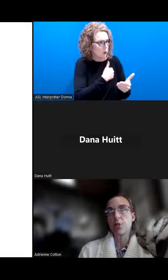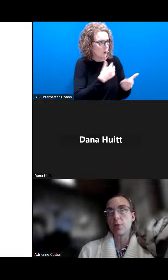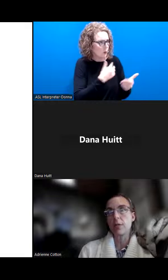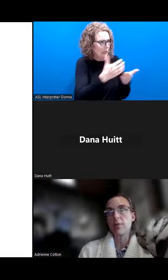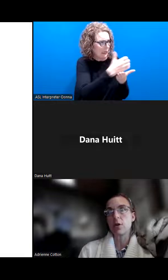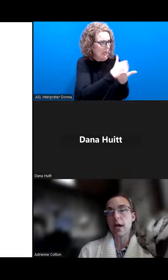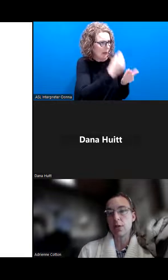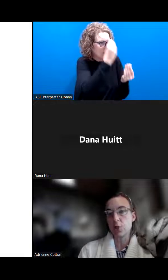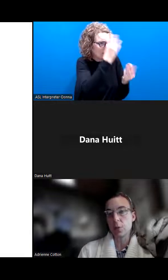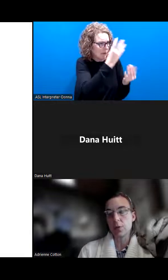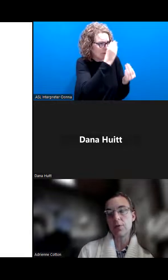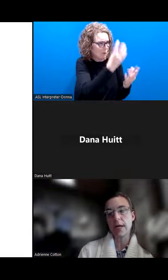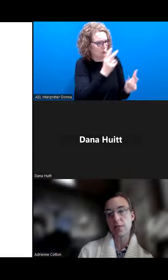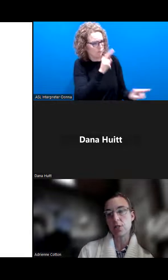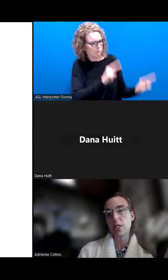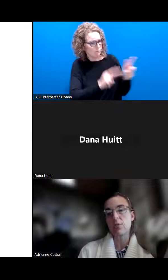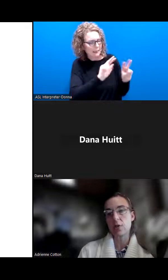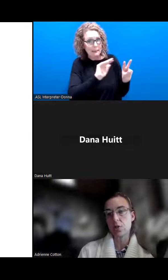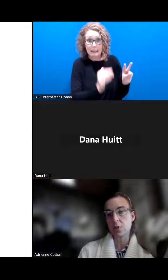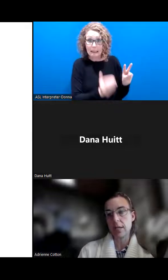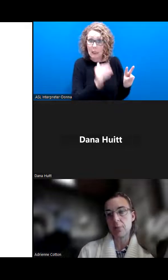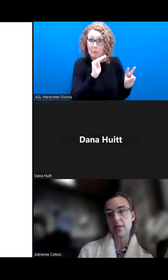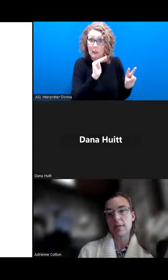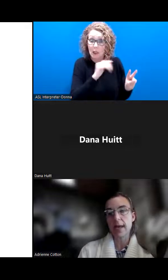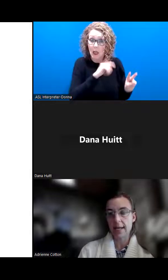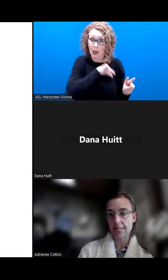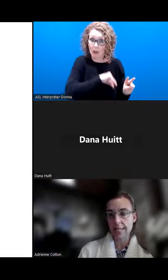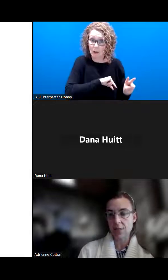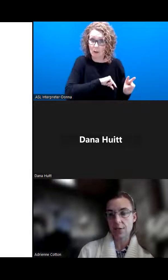benefits for caregivers. That said